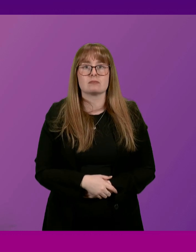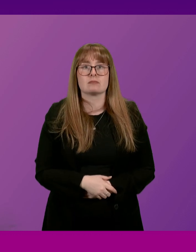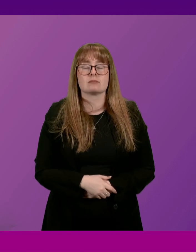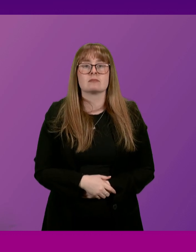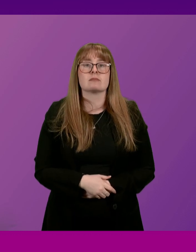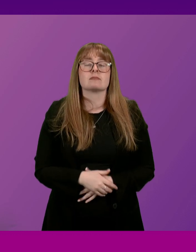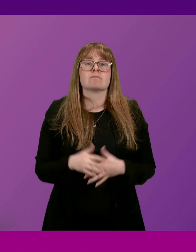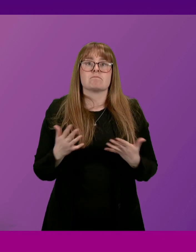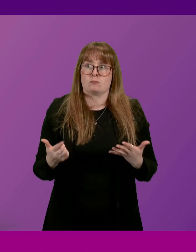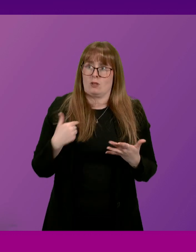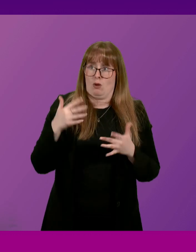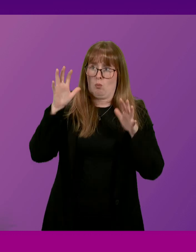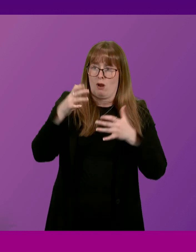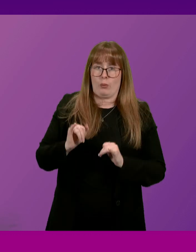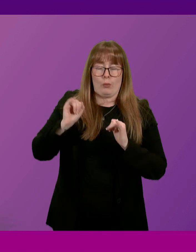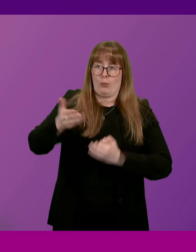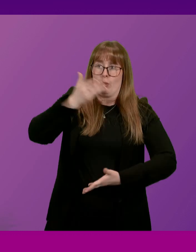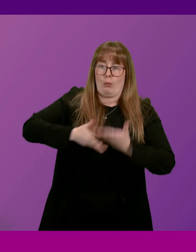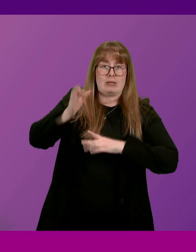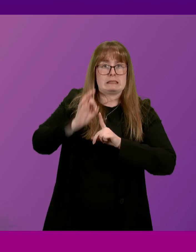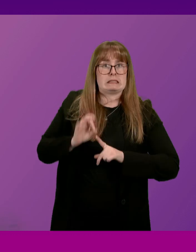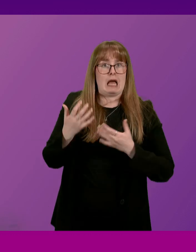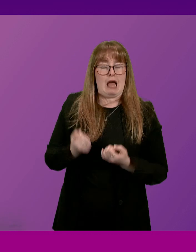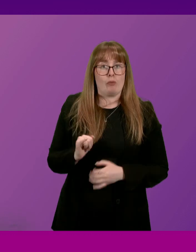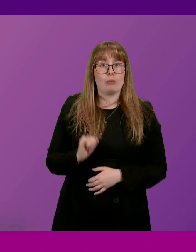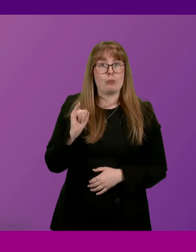I am concerned to hear the details that Roz McCall puts to me. I will ask the Cabinet Secretary for